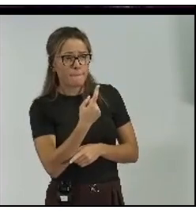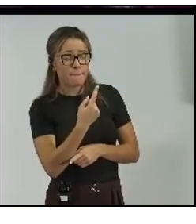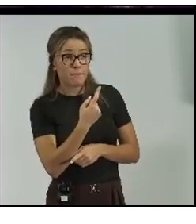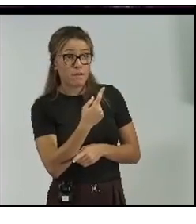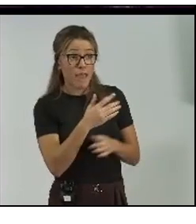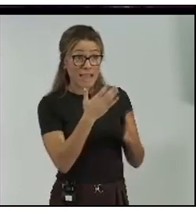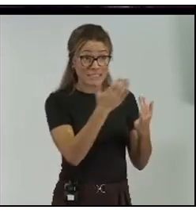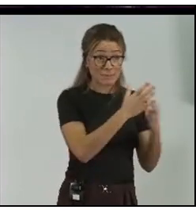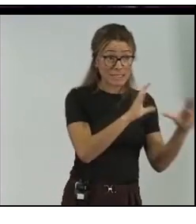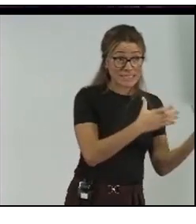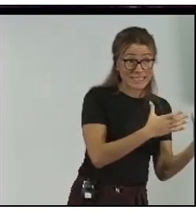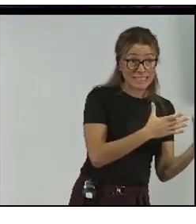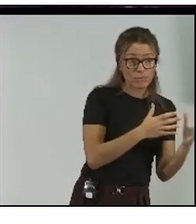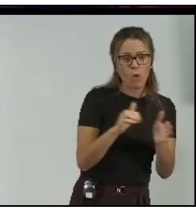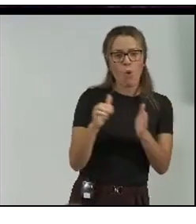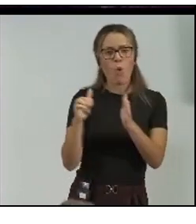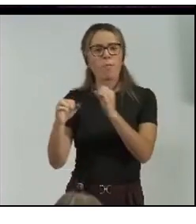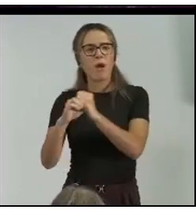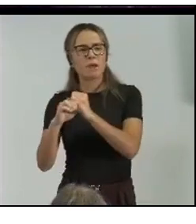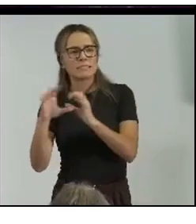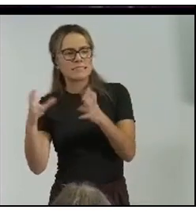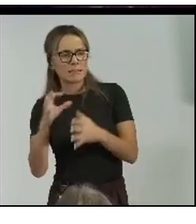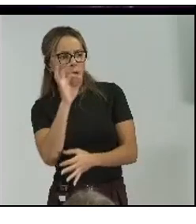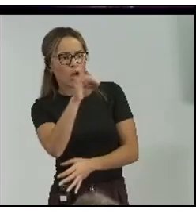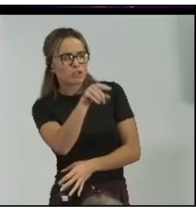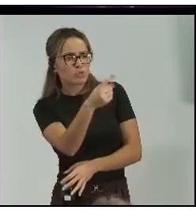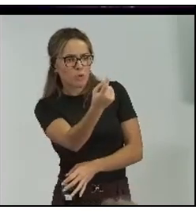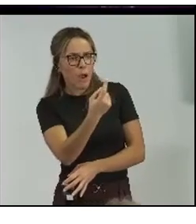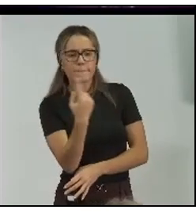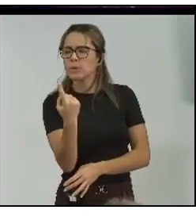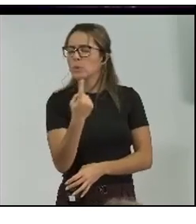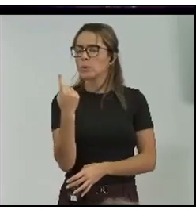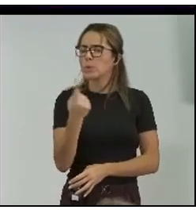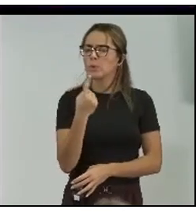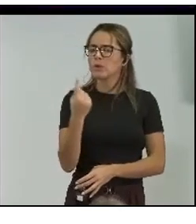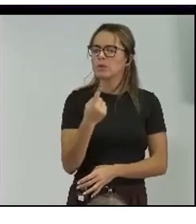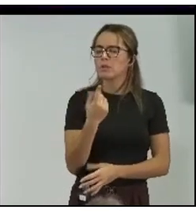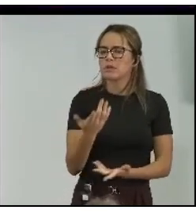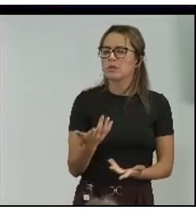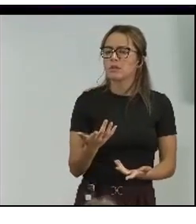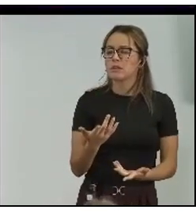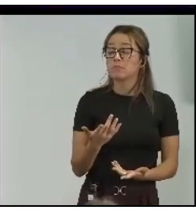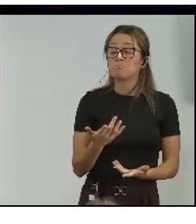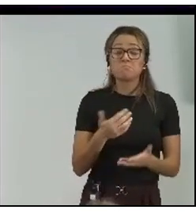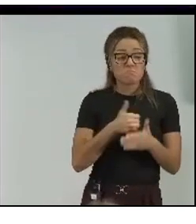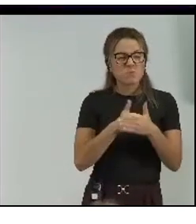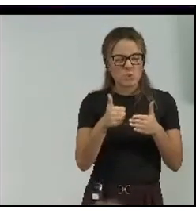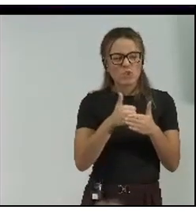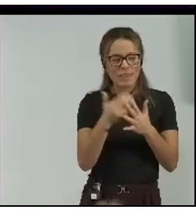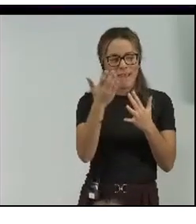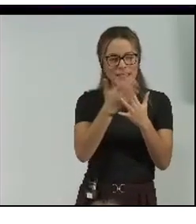How does it fit together when you're working inside an organisation? Yeah, it's oftentimes the accessibility team that they're really